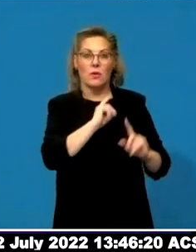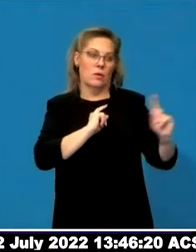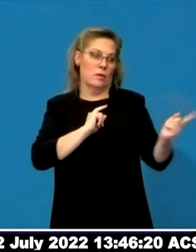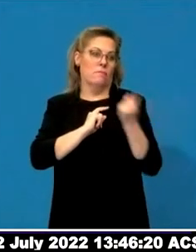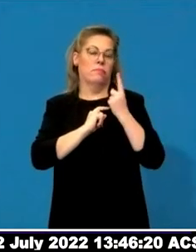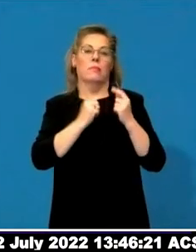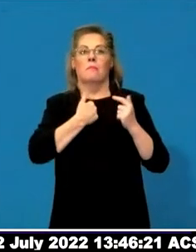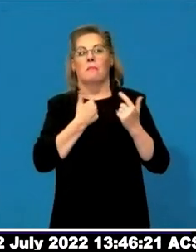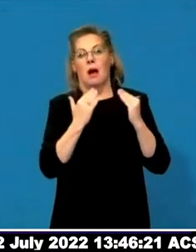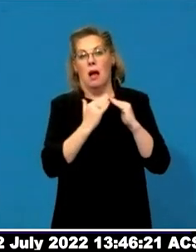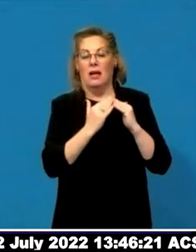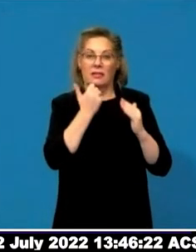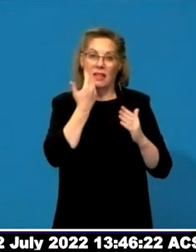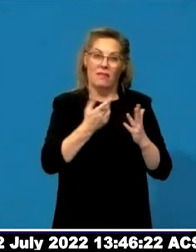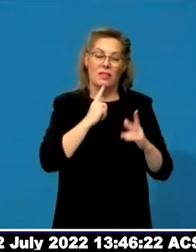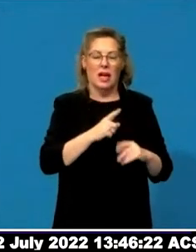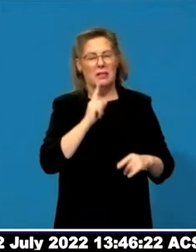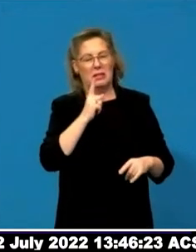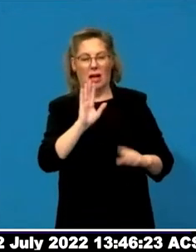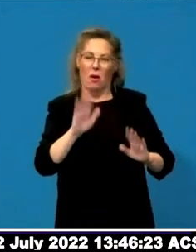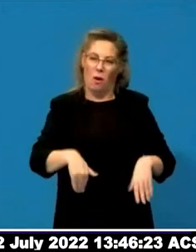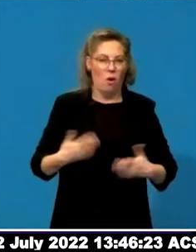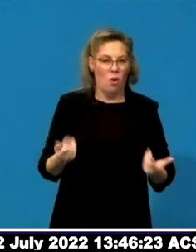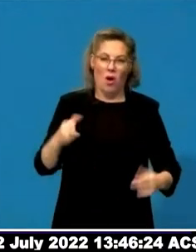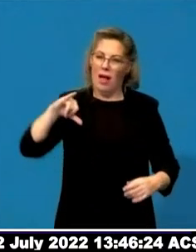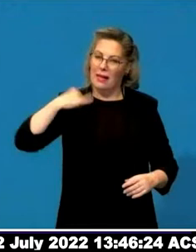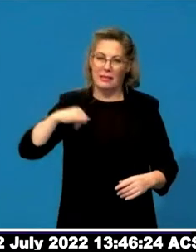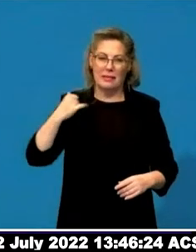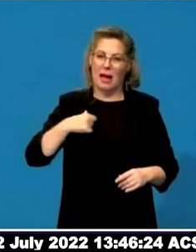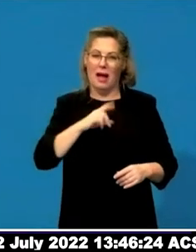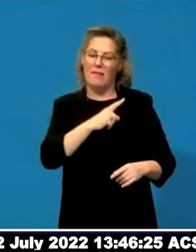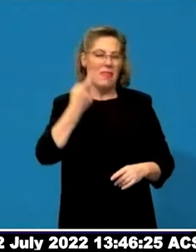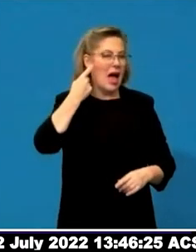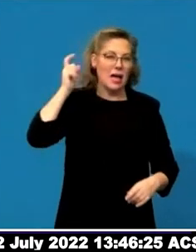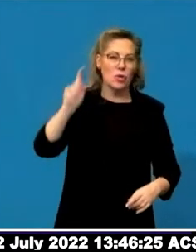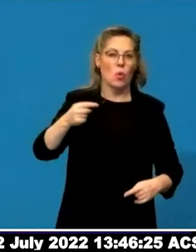"Them staff, the workers, it's just ignoring us, you know."